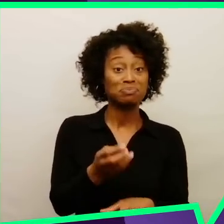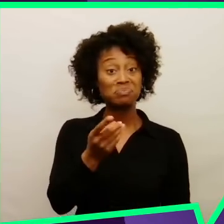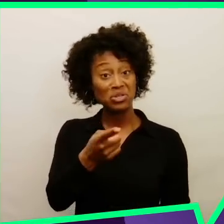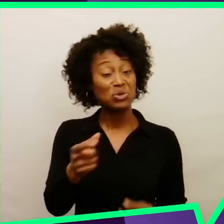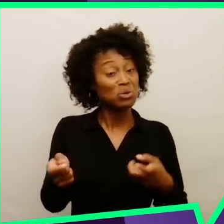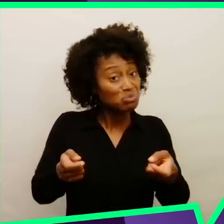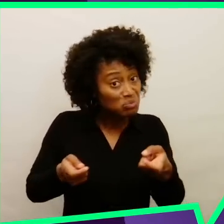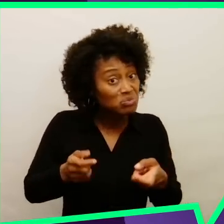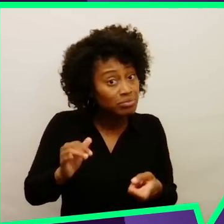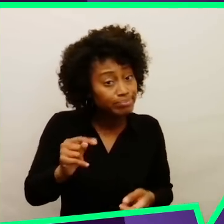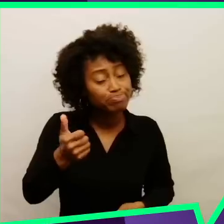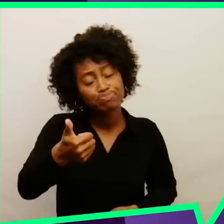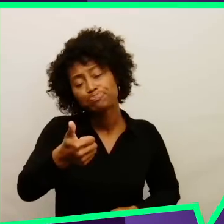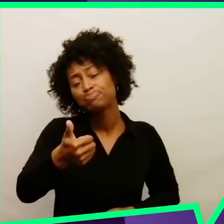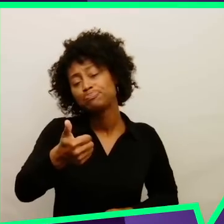You are, however, are doing awesome.